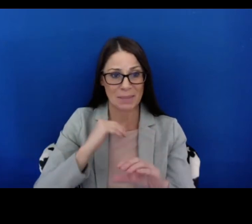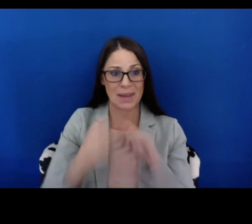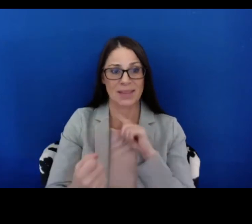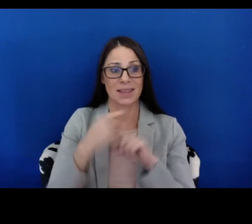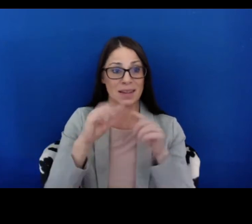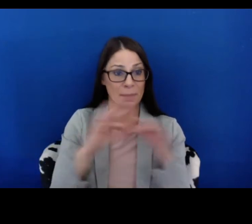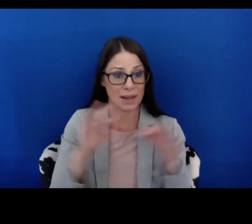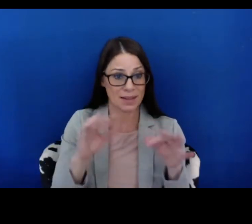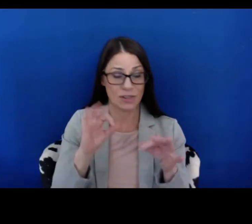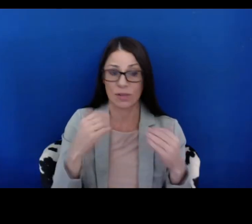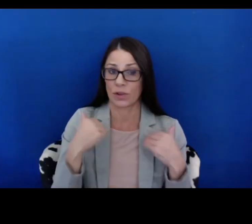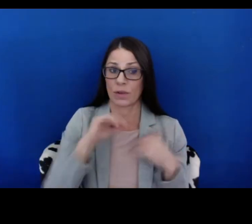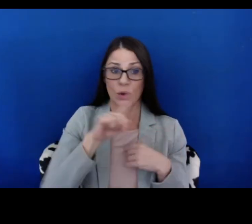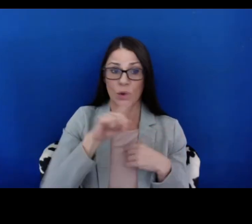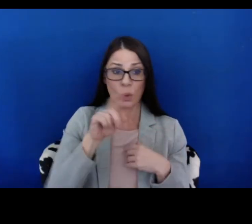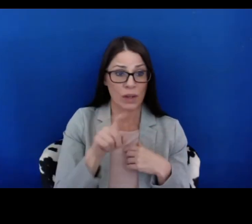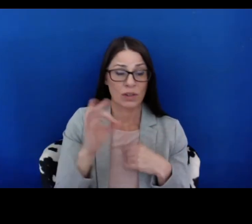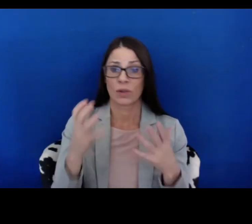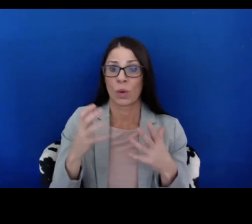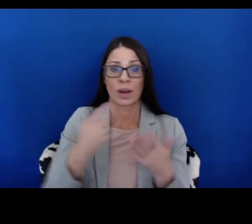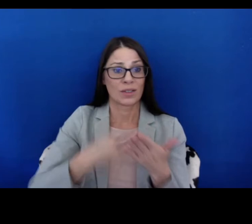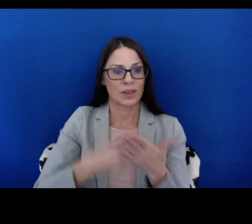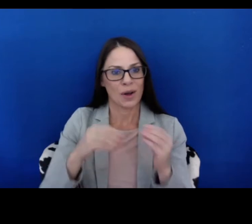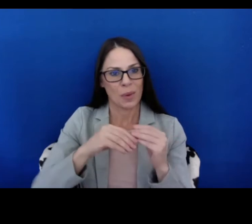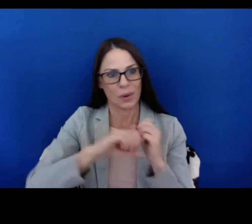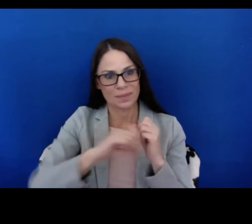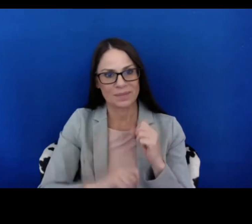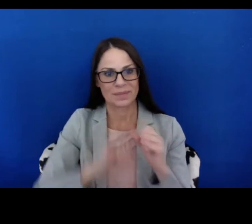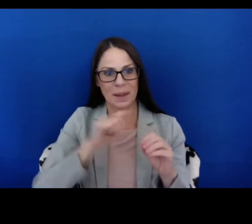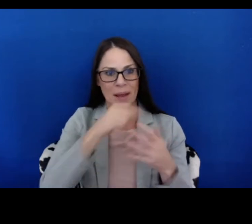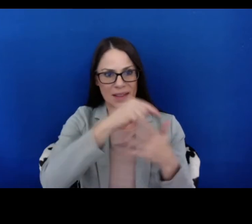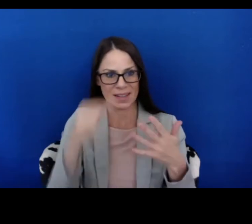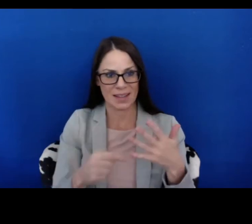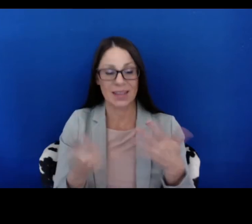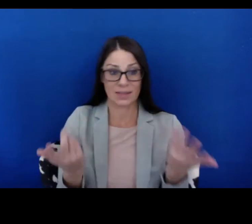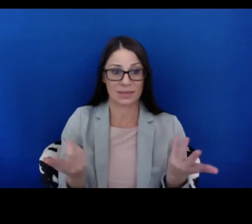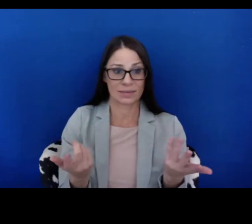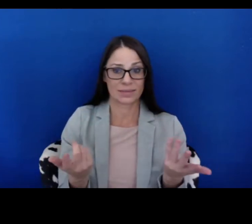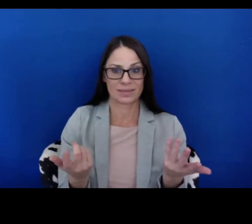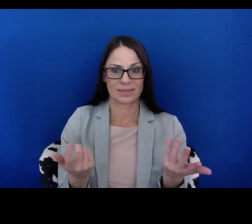to talk further about these things, you know, this is our life is to have the privilege